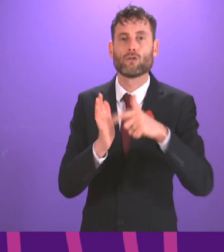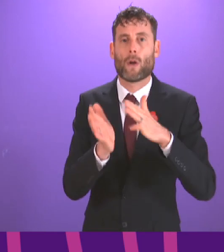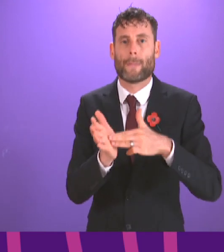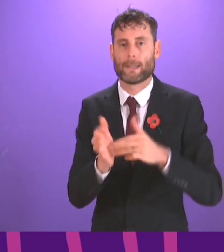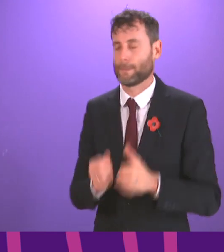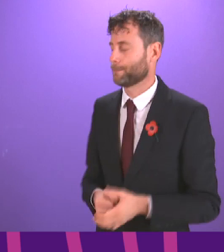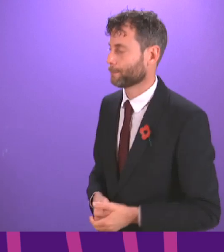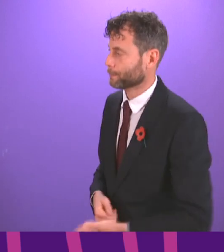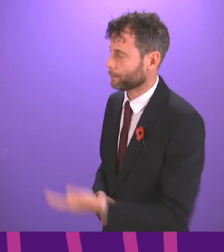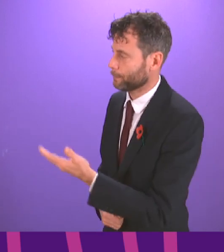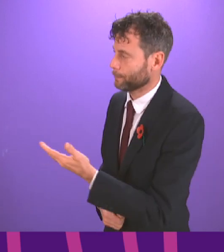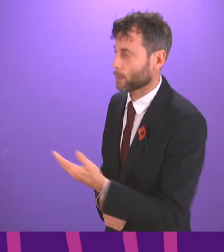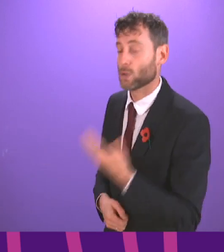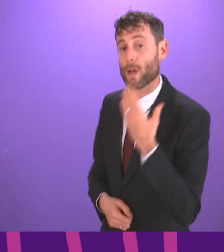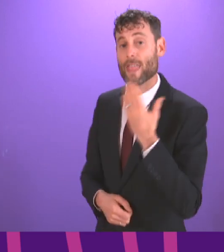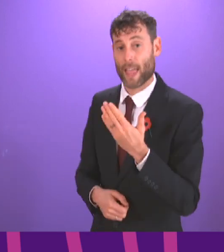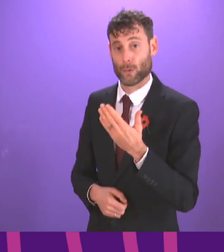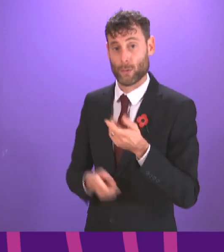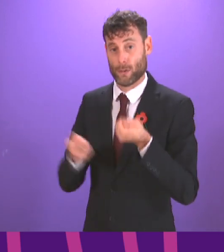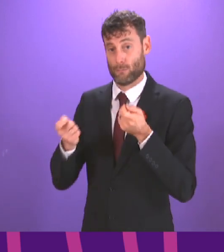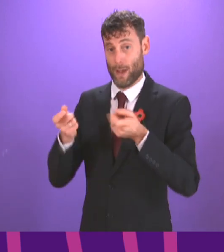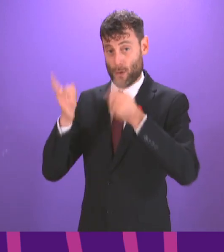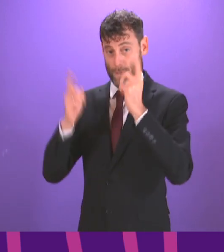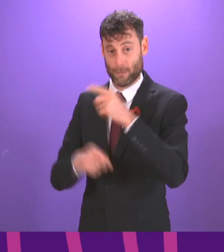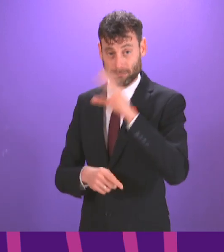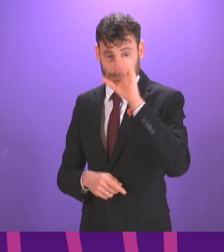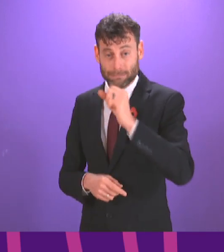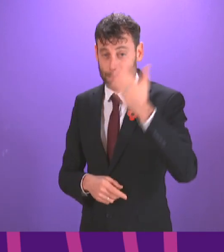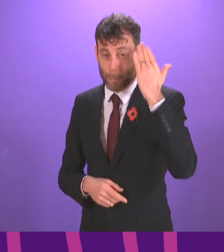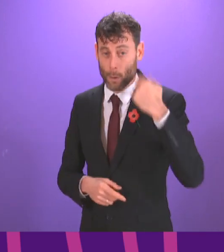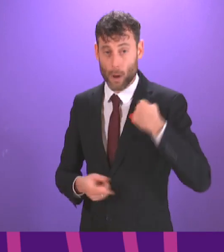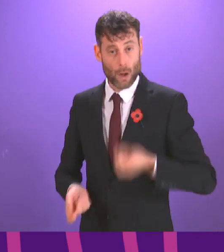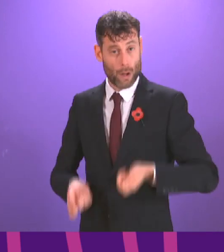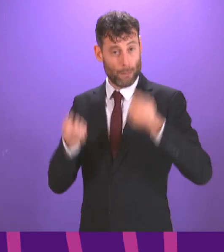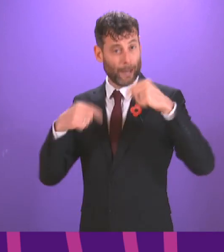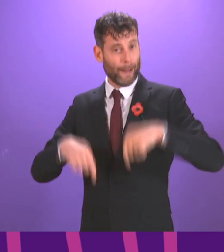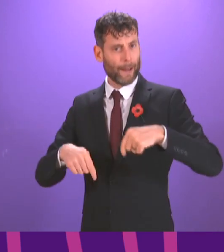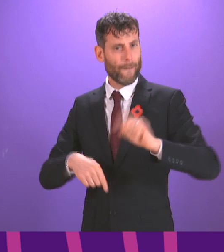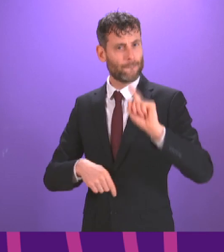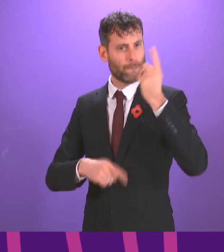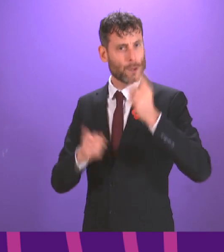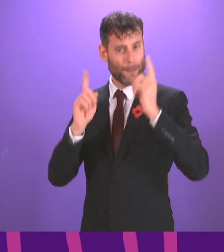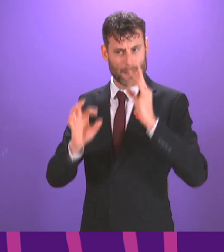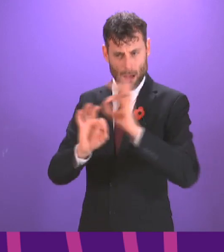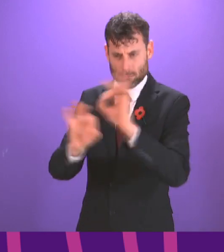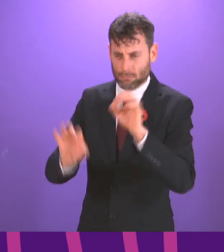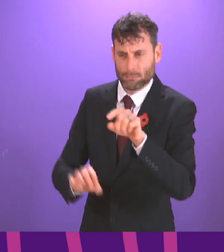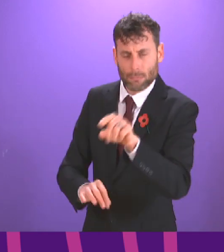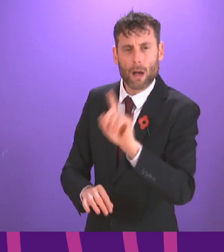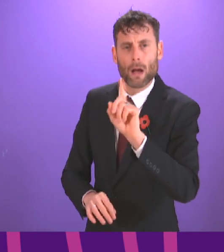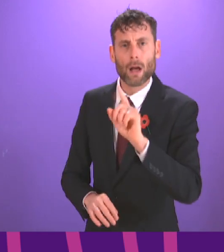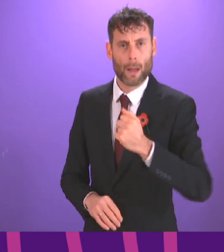The First Minister will recall that I have previously raised the case of my constituent,